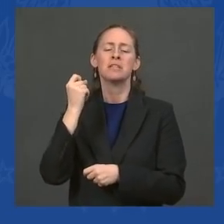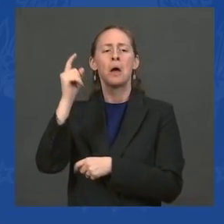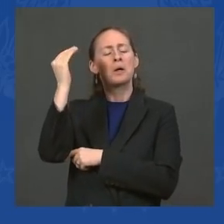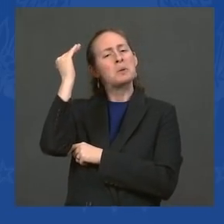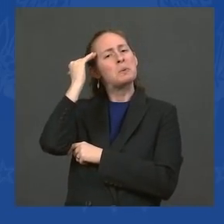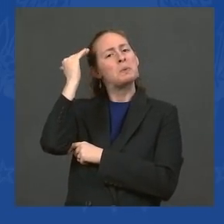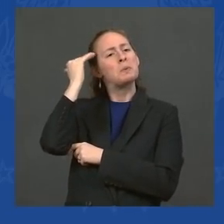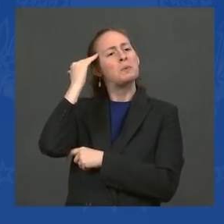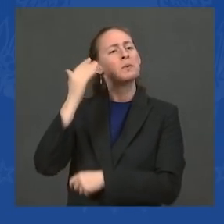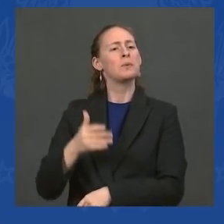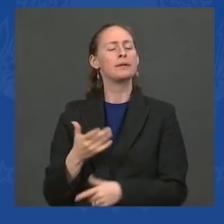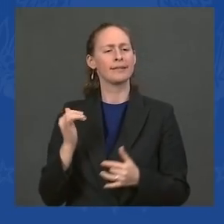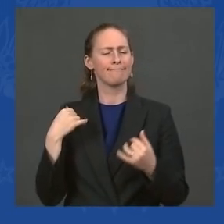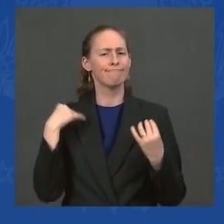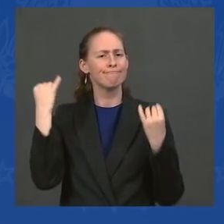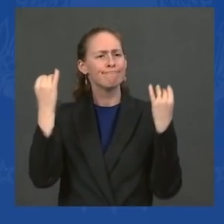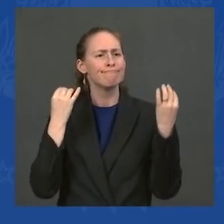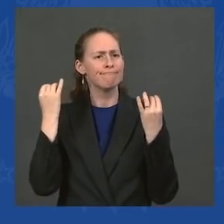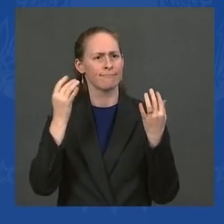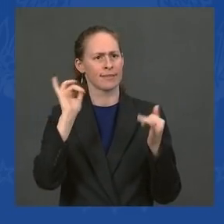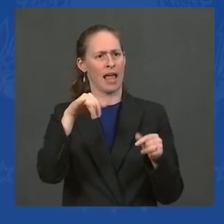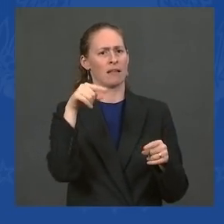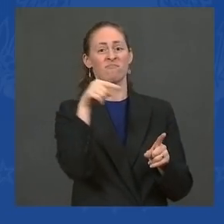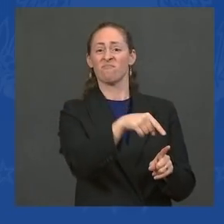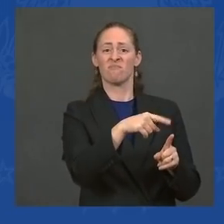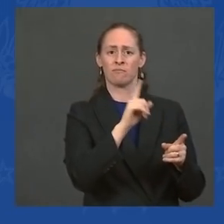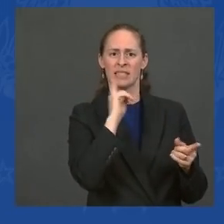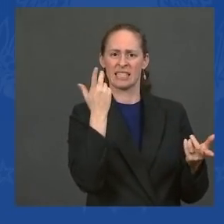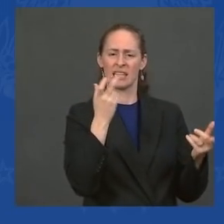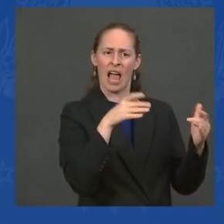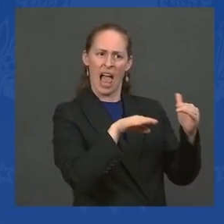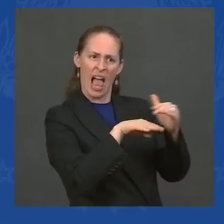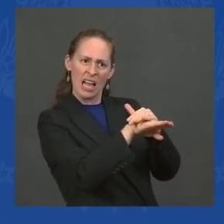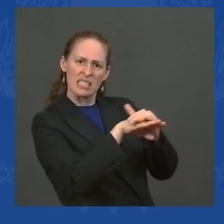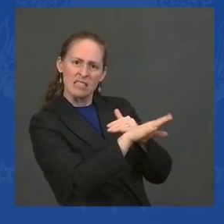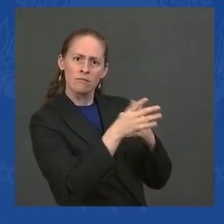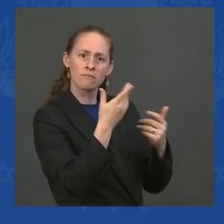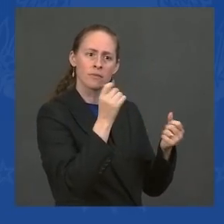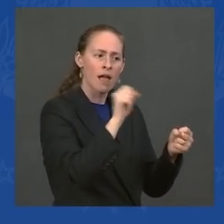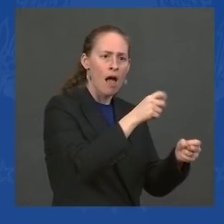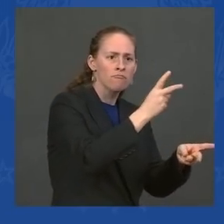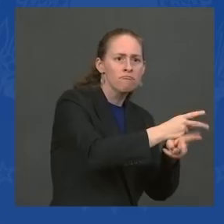and the lack of access and the lack of financial ability to have childcare for a long time.